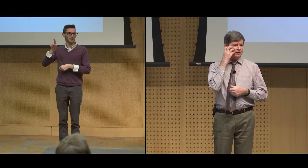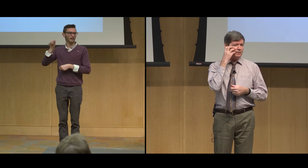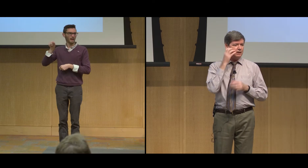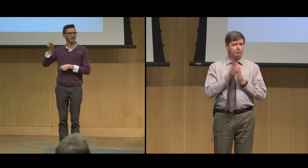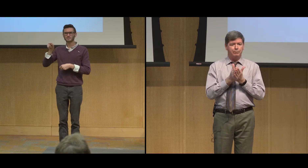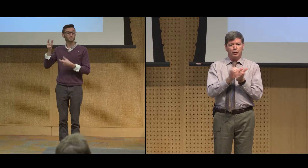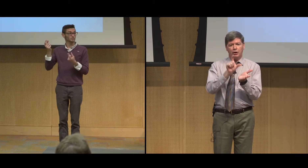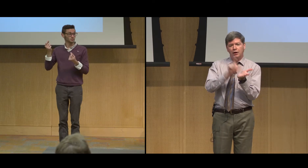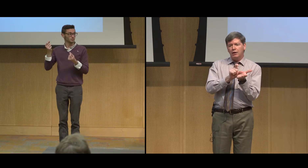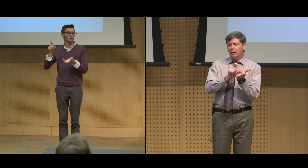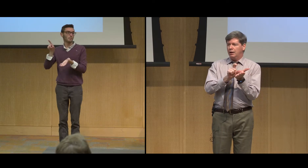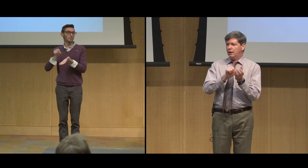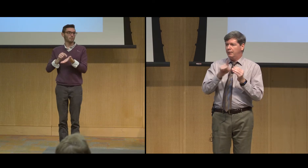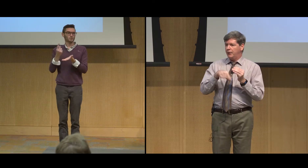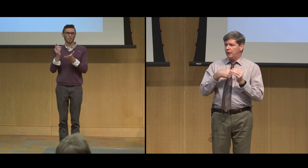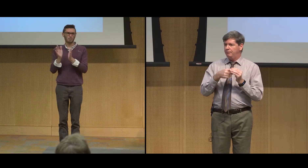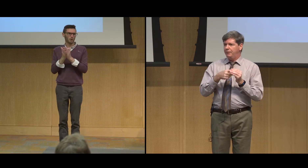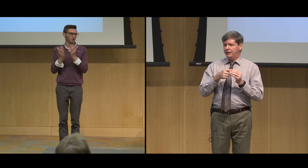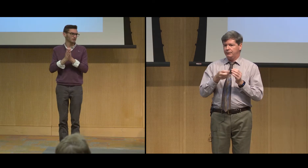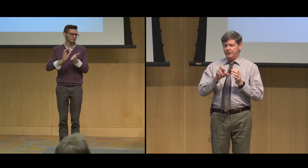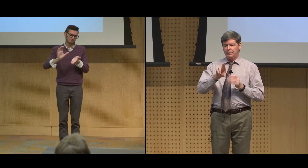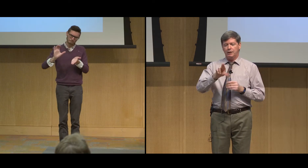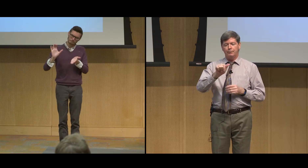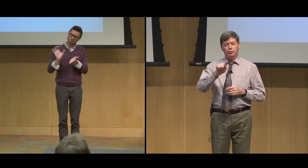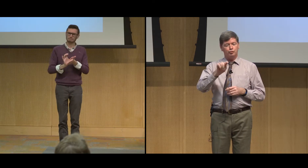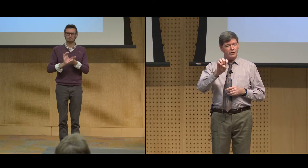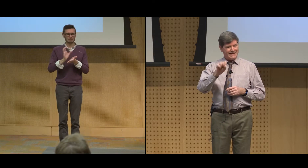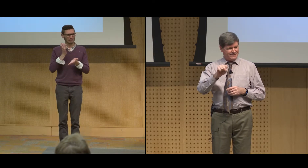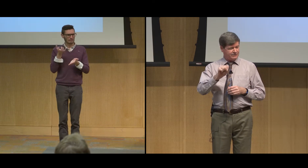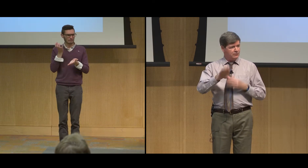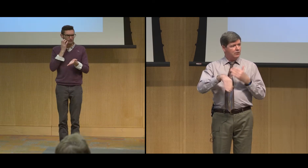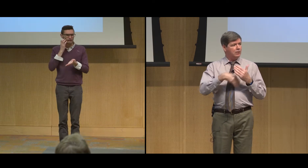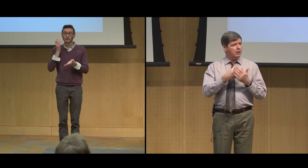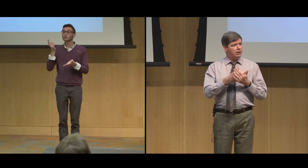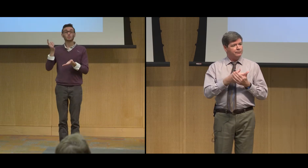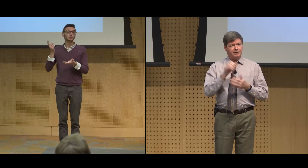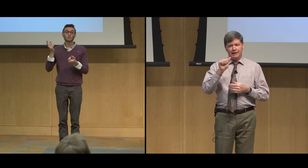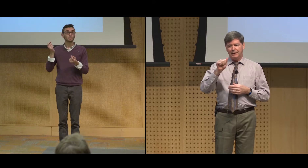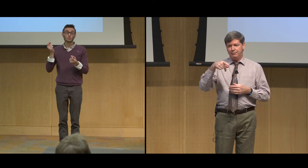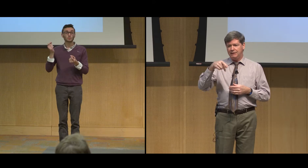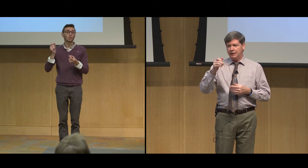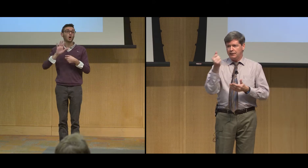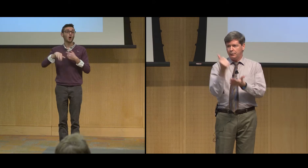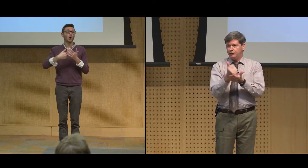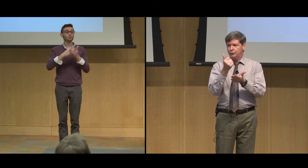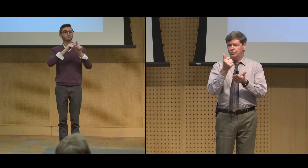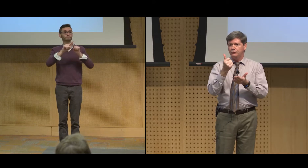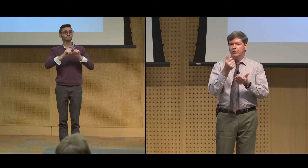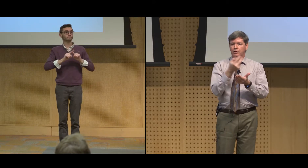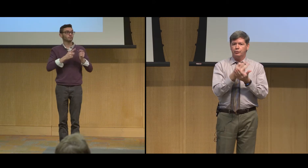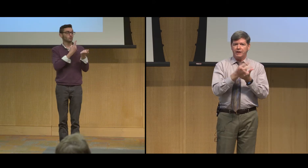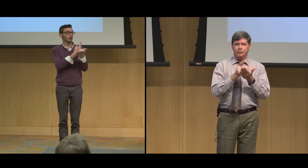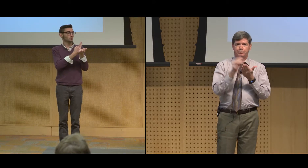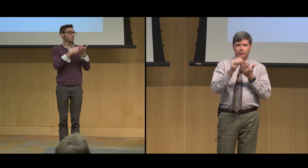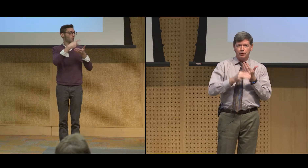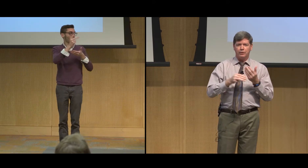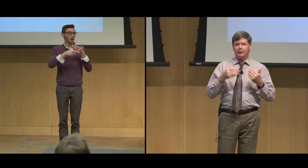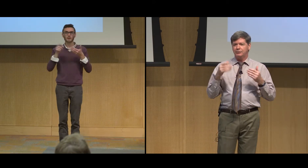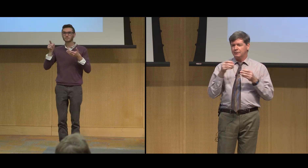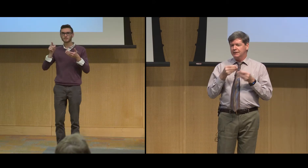It's a thick book that rates all of the APA-approved graduate programs